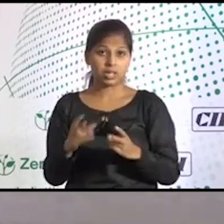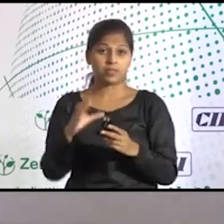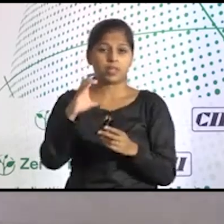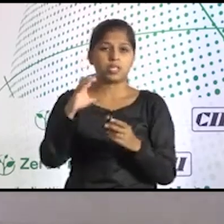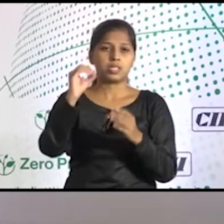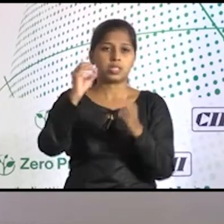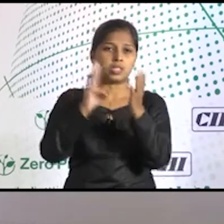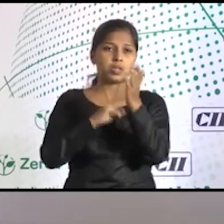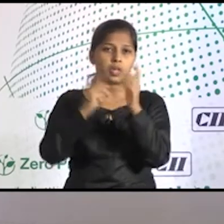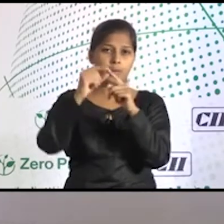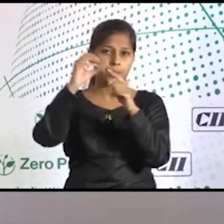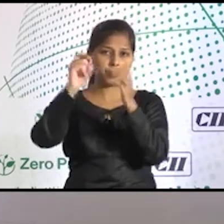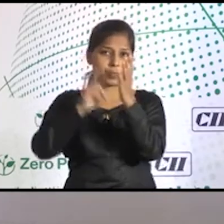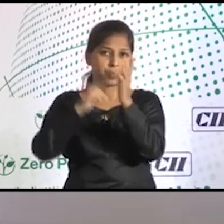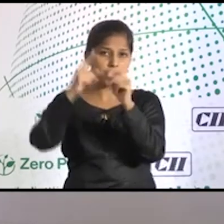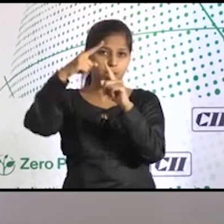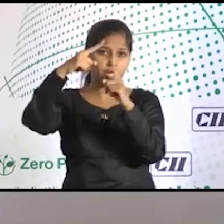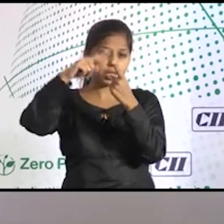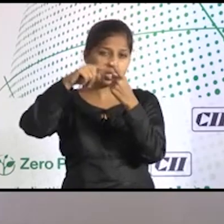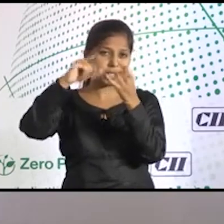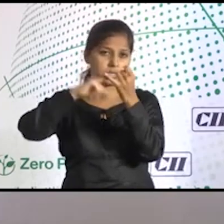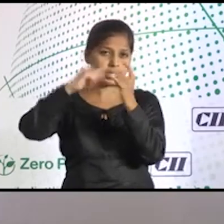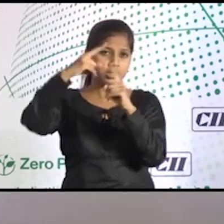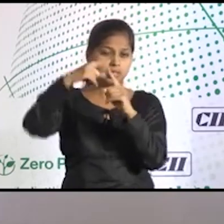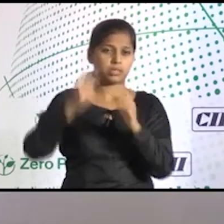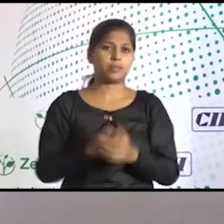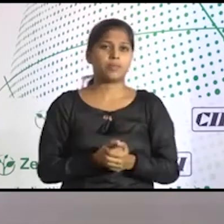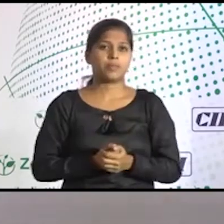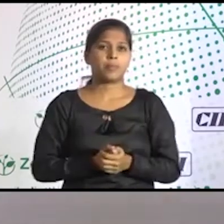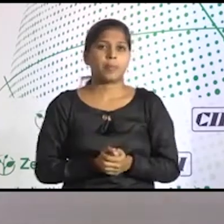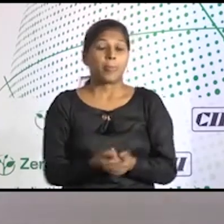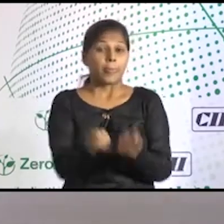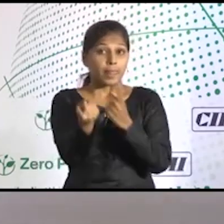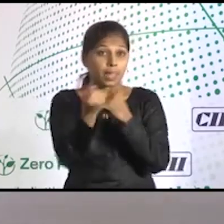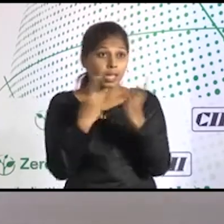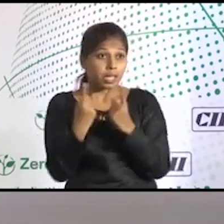and stakeholders in the space that we like To talk to us a little bit about that.